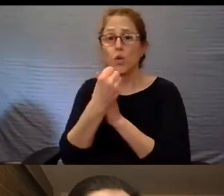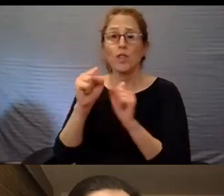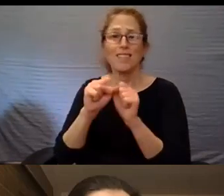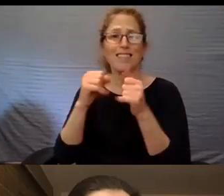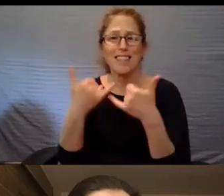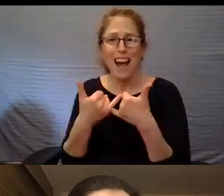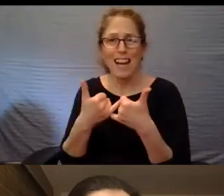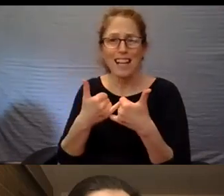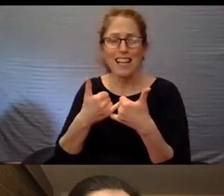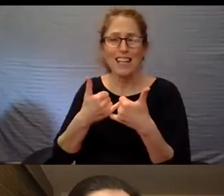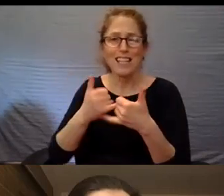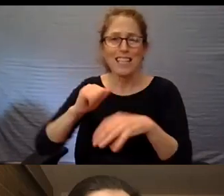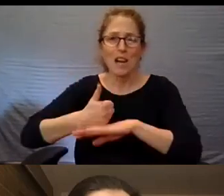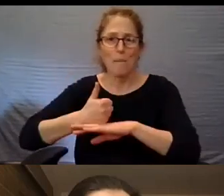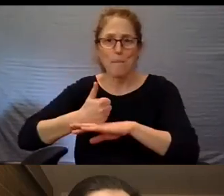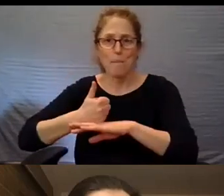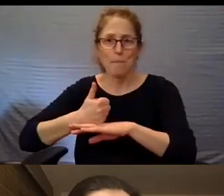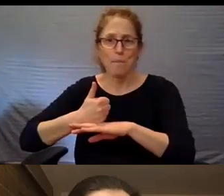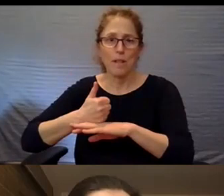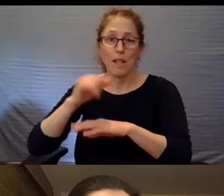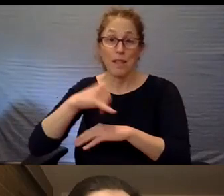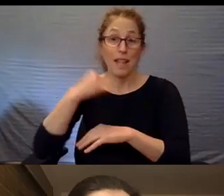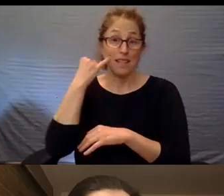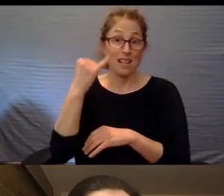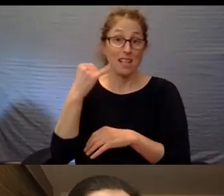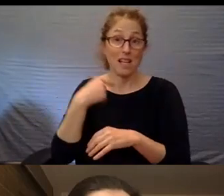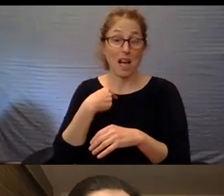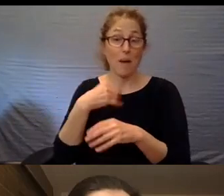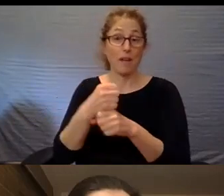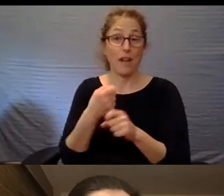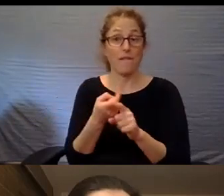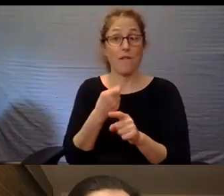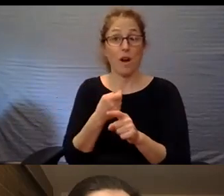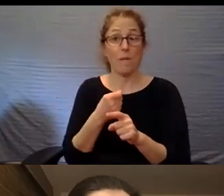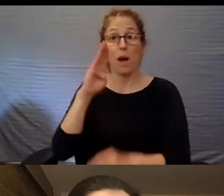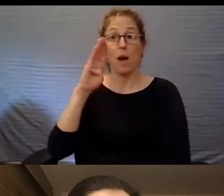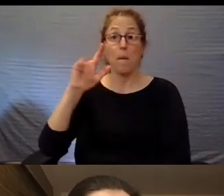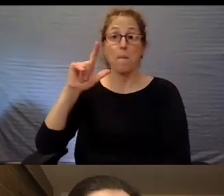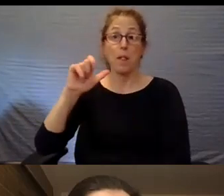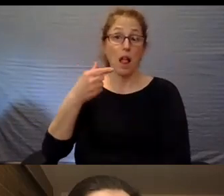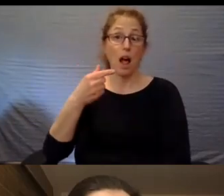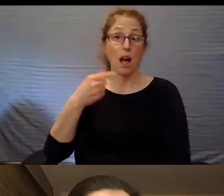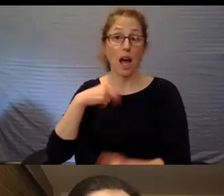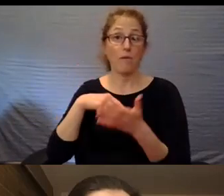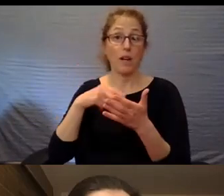This is an idea that I'm getting from a blog that I read regularly called, biopolitical philosophy